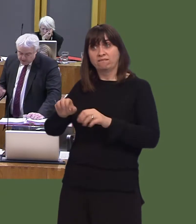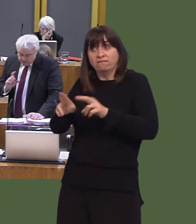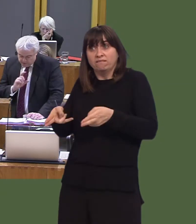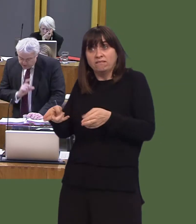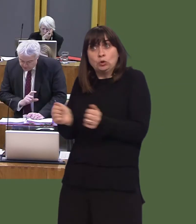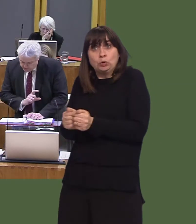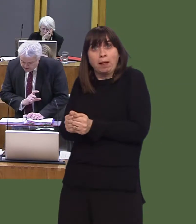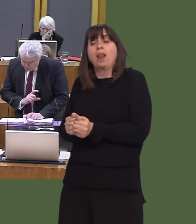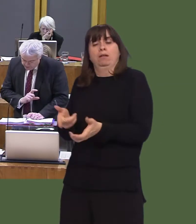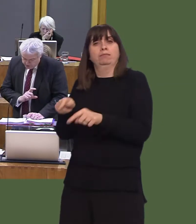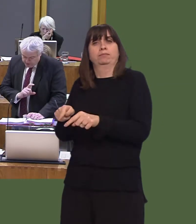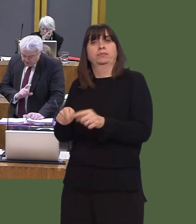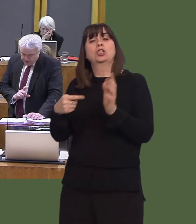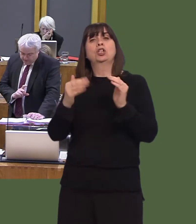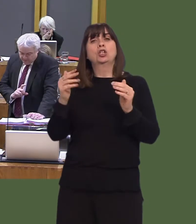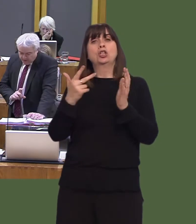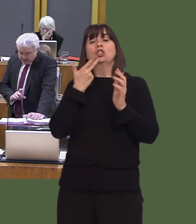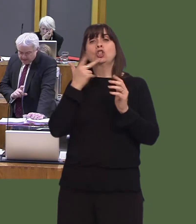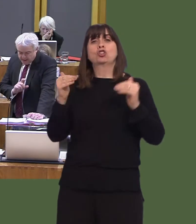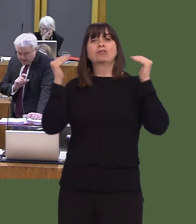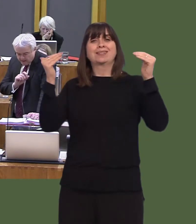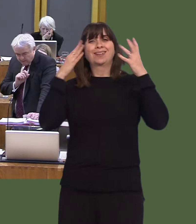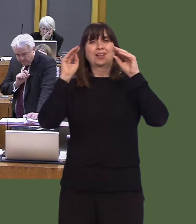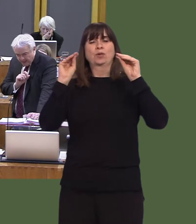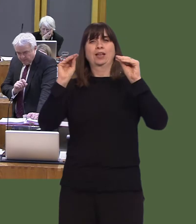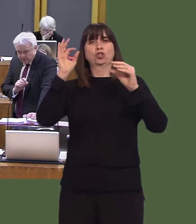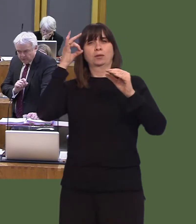In terms of the Tertiary Education and Research Commission for Wales, for them, their